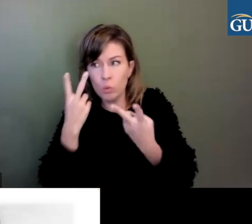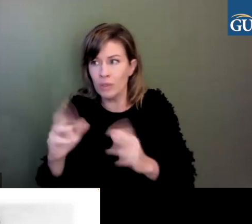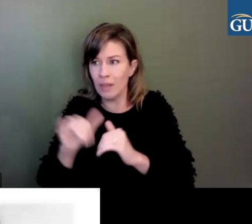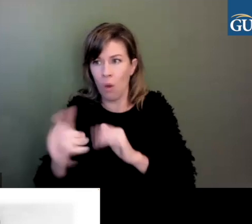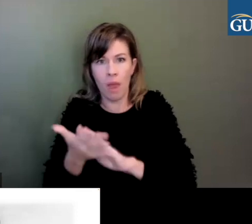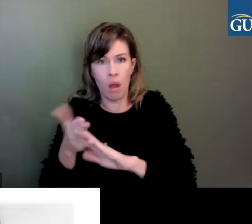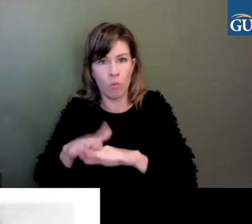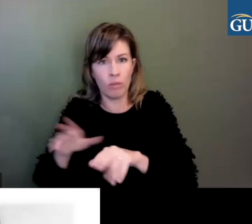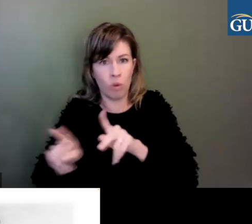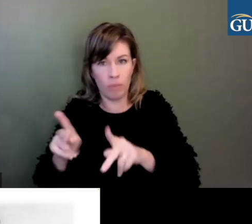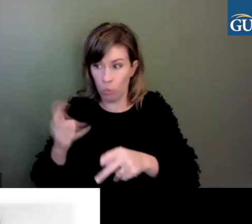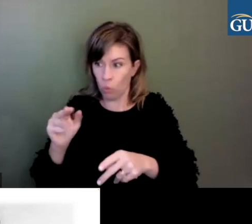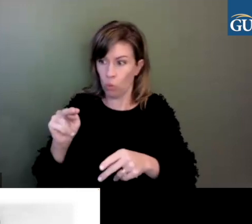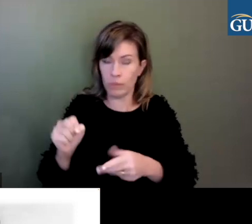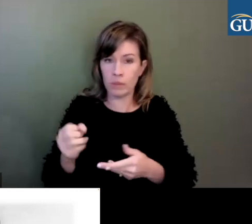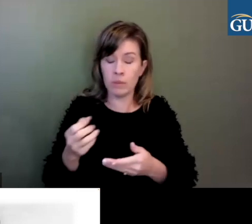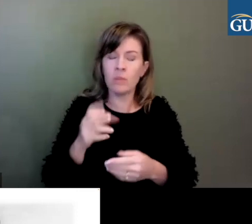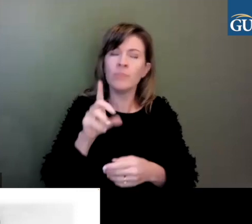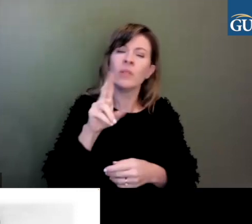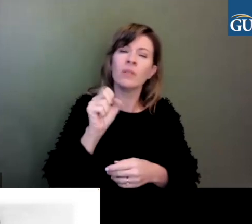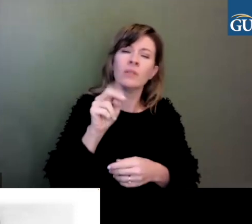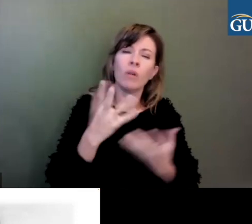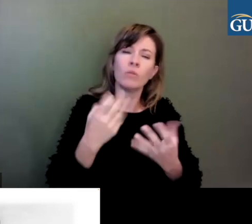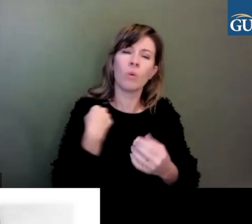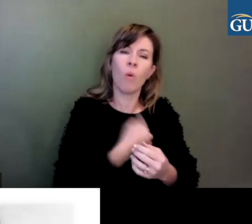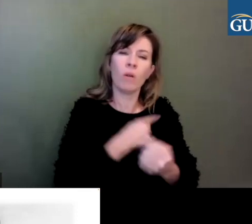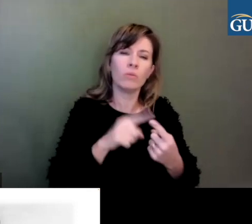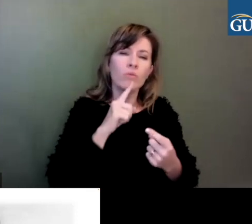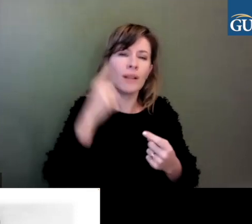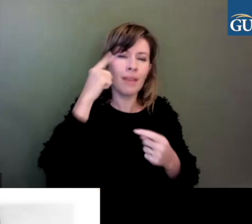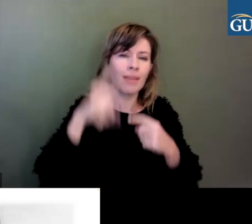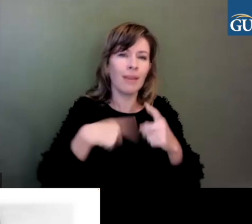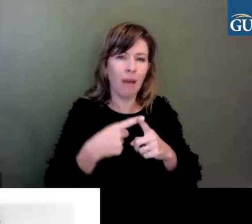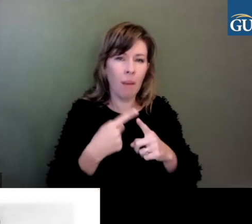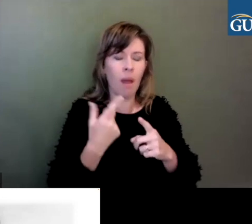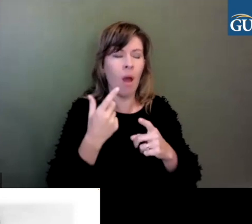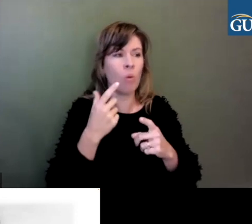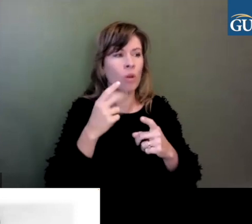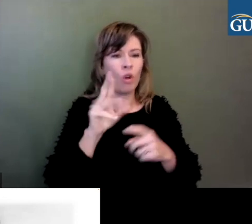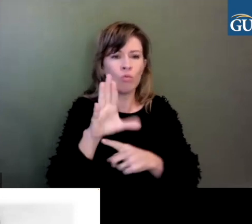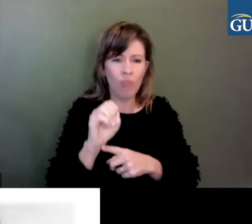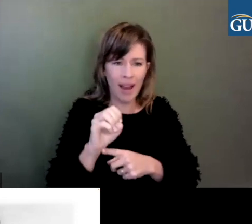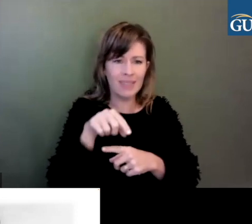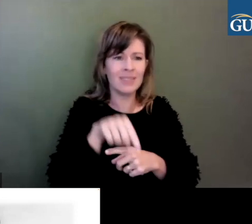Duster really wants to think about that tenacity of race, the way in which scientific -- or way in which social